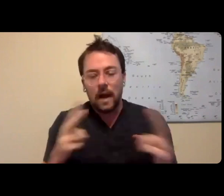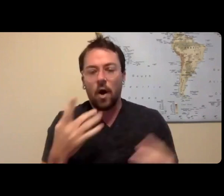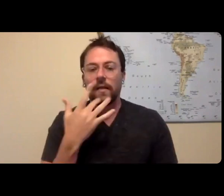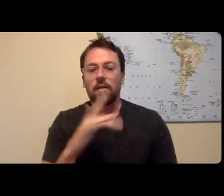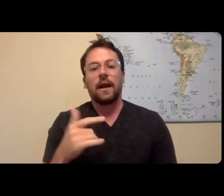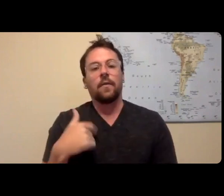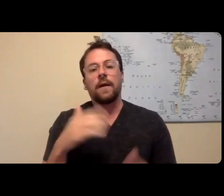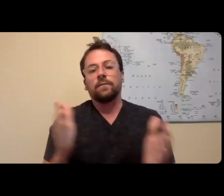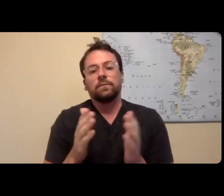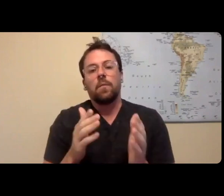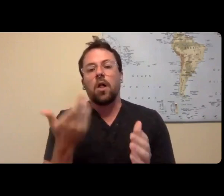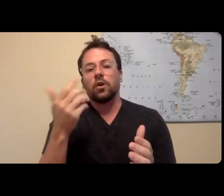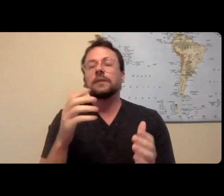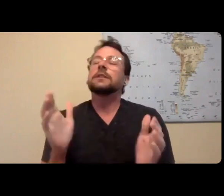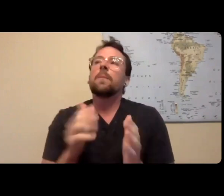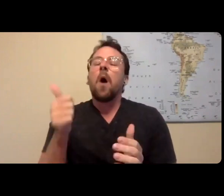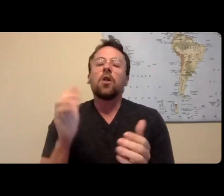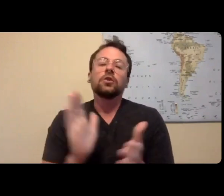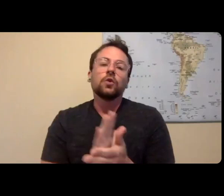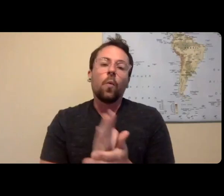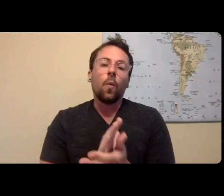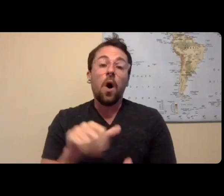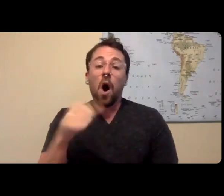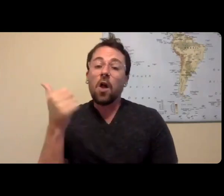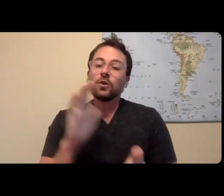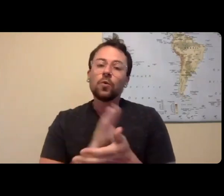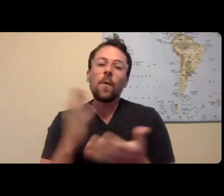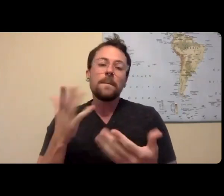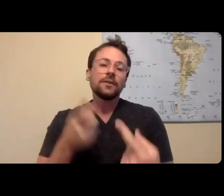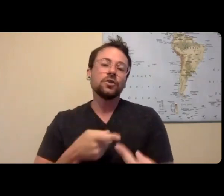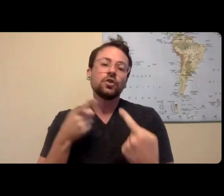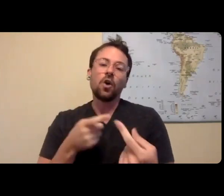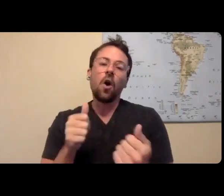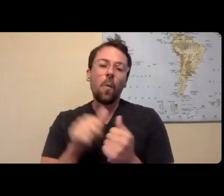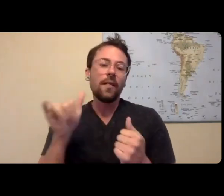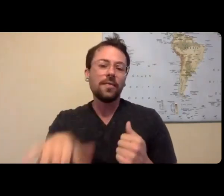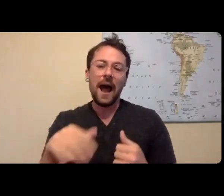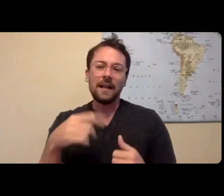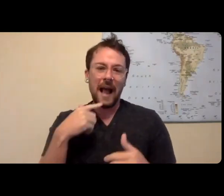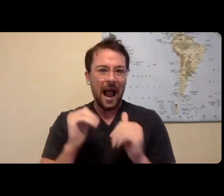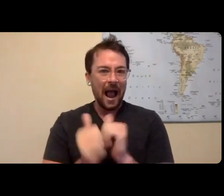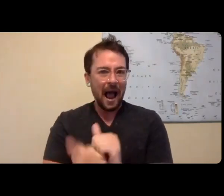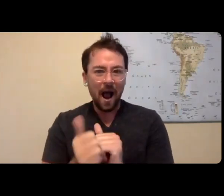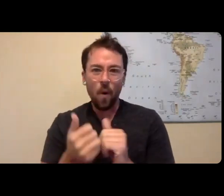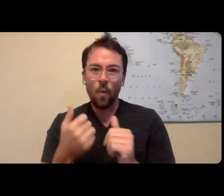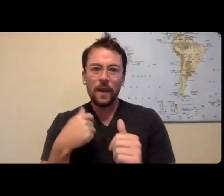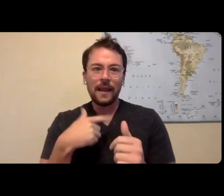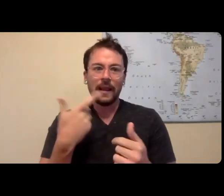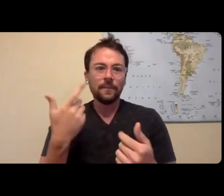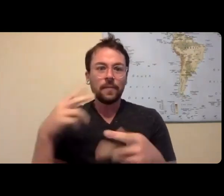But I feel like we're very lucky as a smaller school to be able to implement a system like